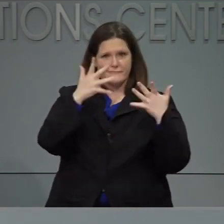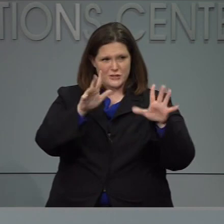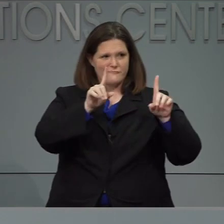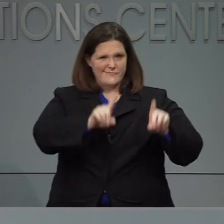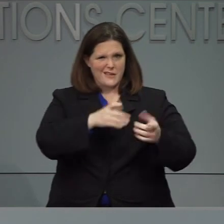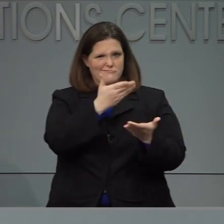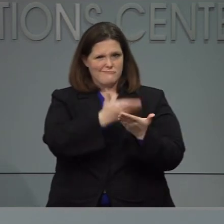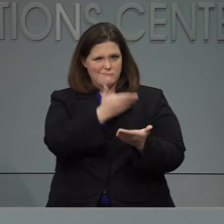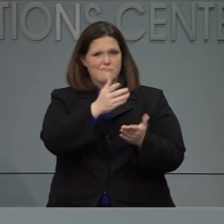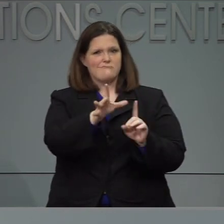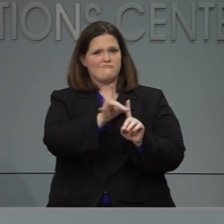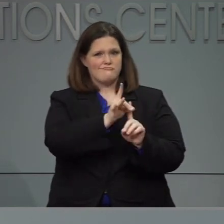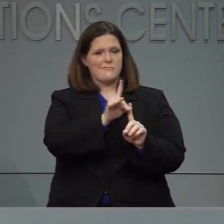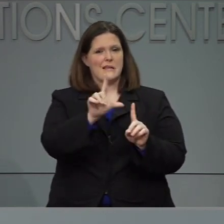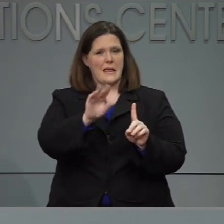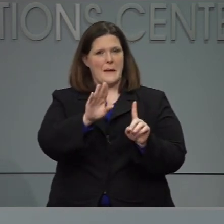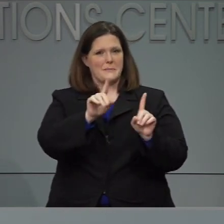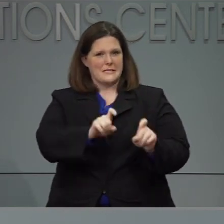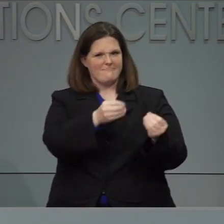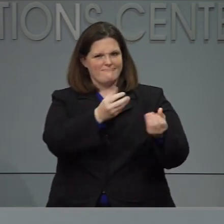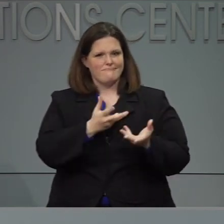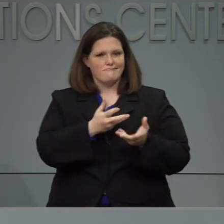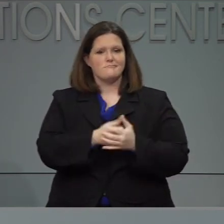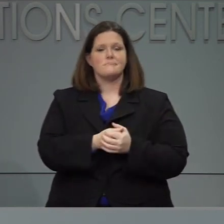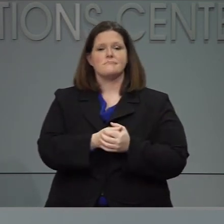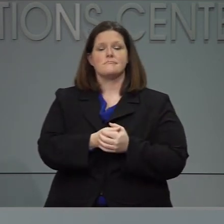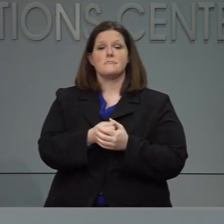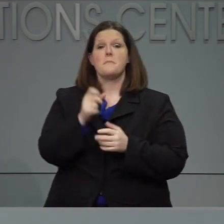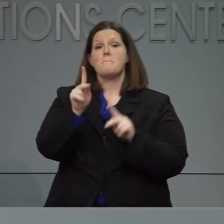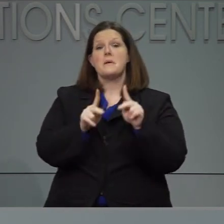1000 PEOPLE ARE CURRENTLY HOSPITALIZED WITH COVID-19.